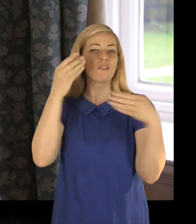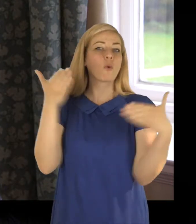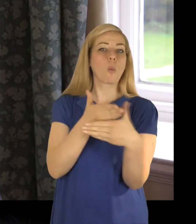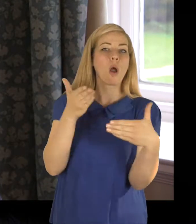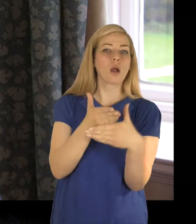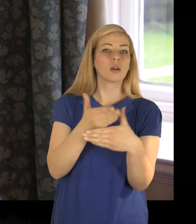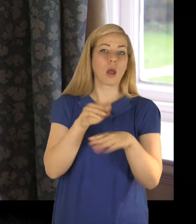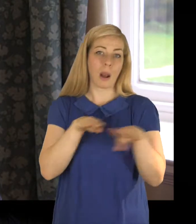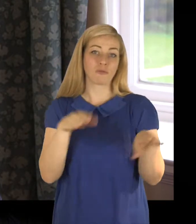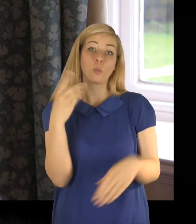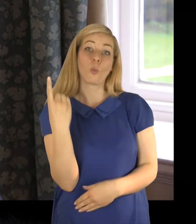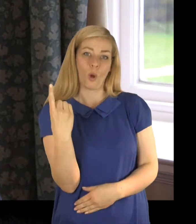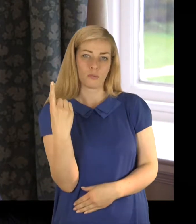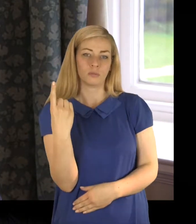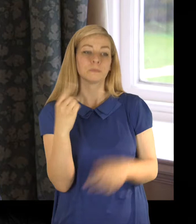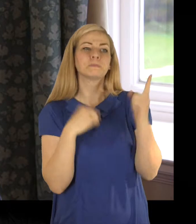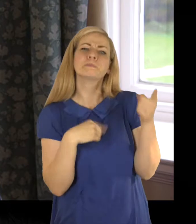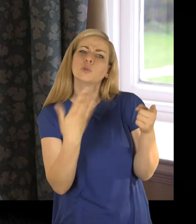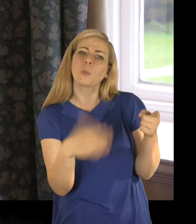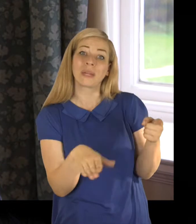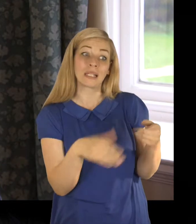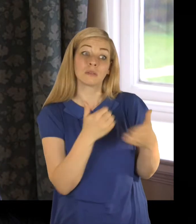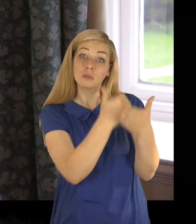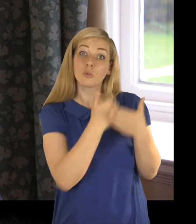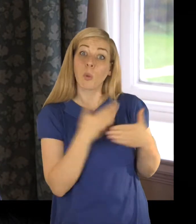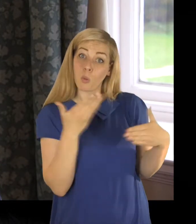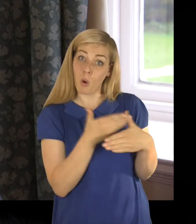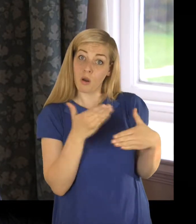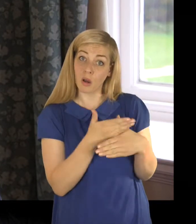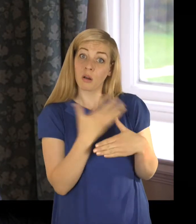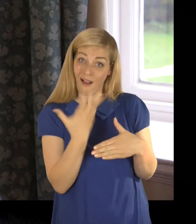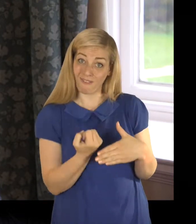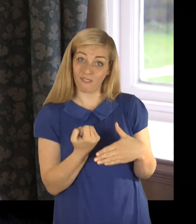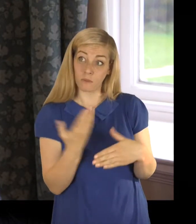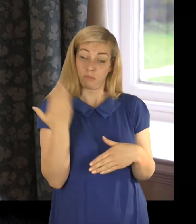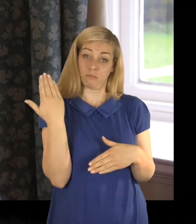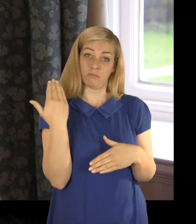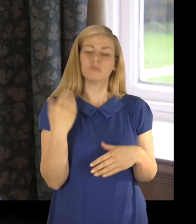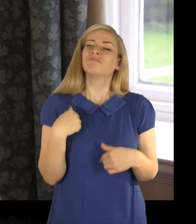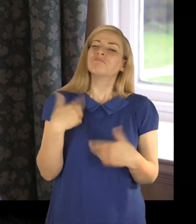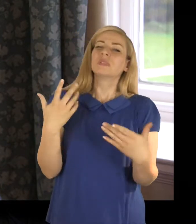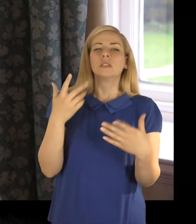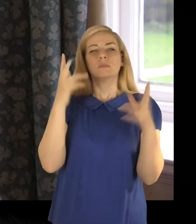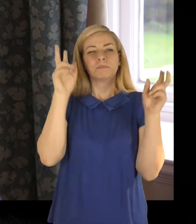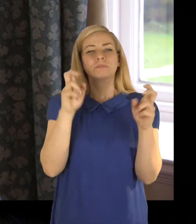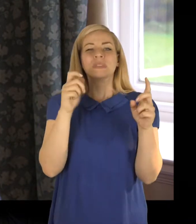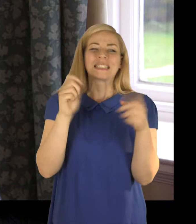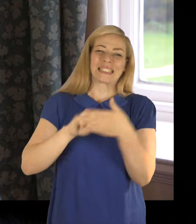Interviewer: Did you have a support worker or a PA? Daniel: A keyworker. Interviewer: A keyworker? Daniel: Yes.